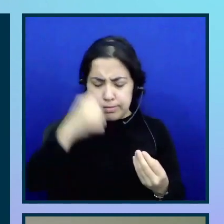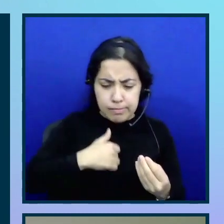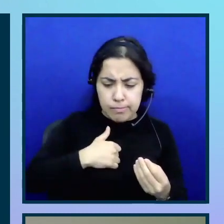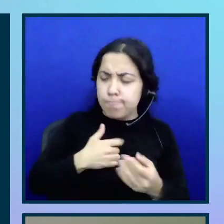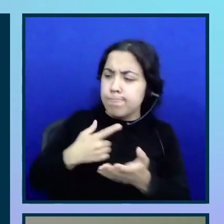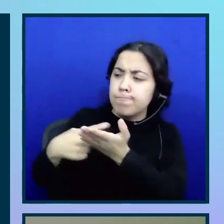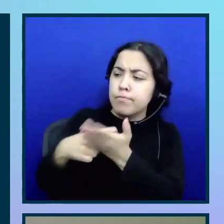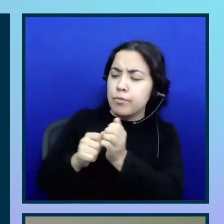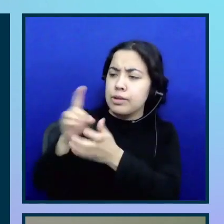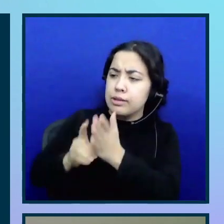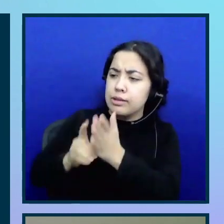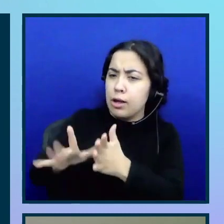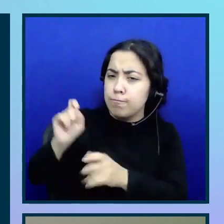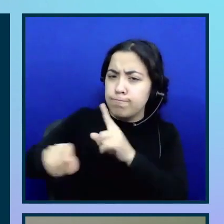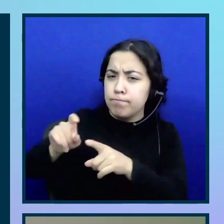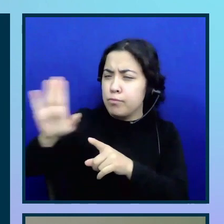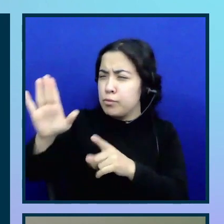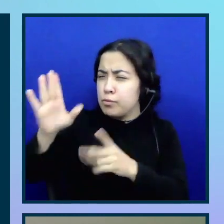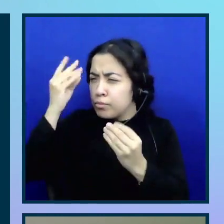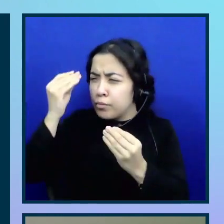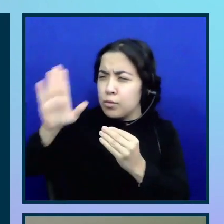how they would weigh the importance of like,